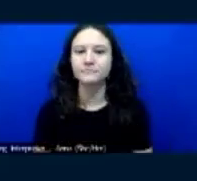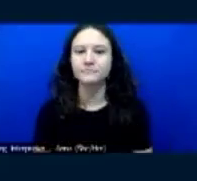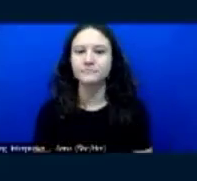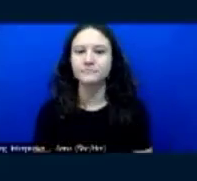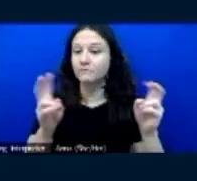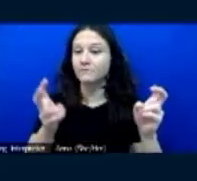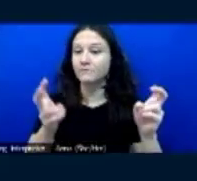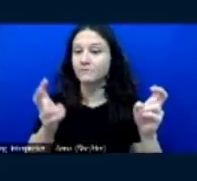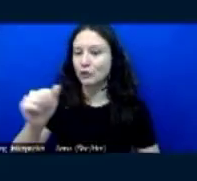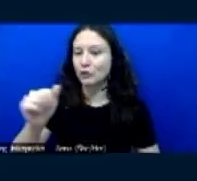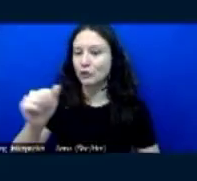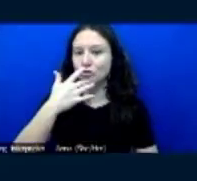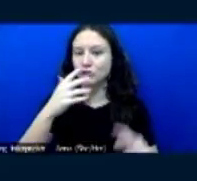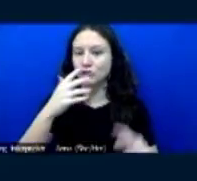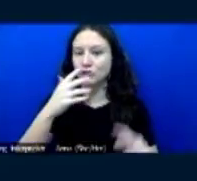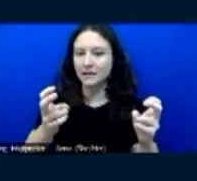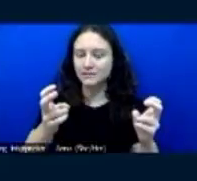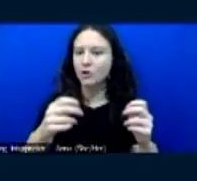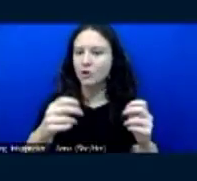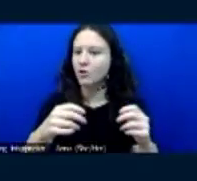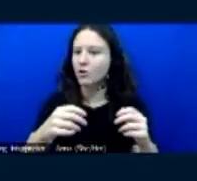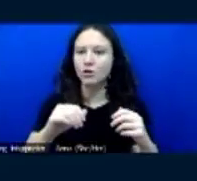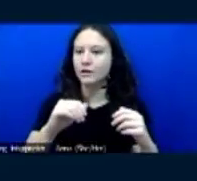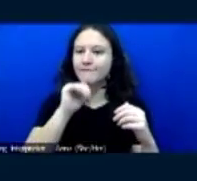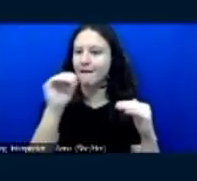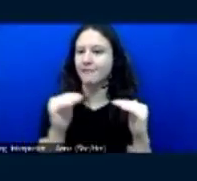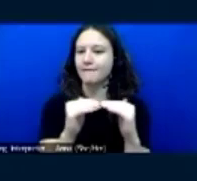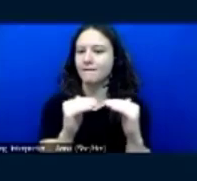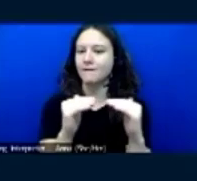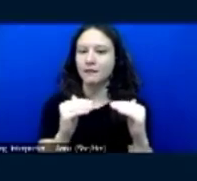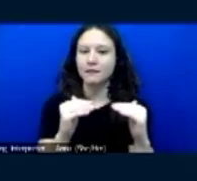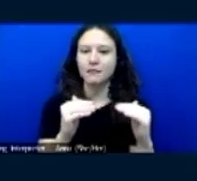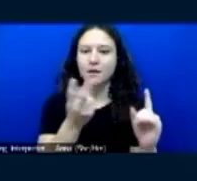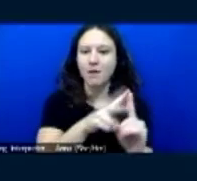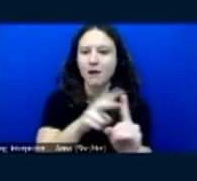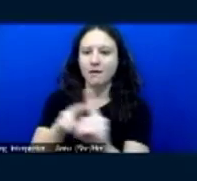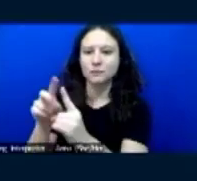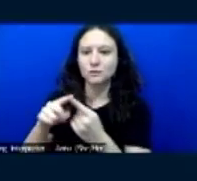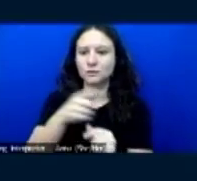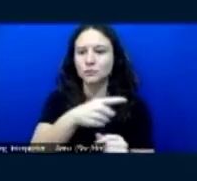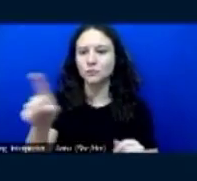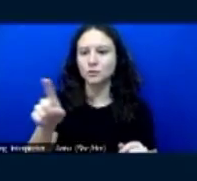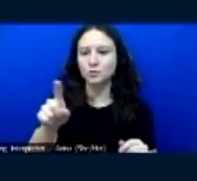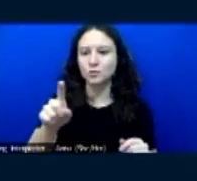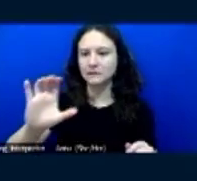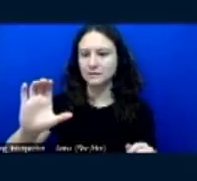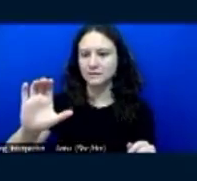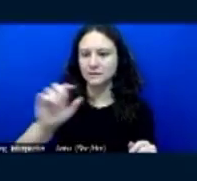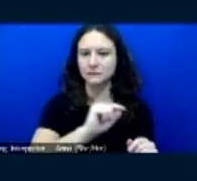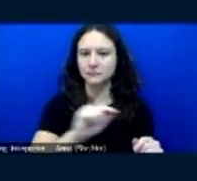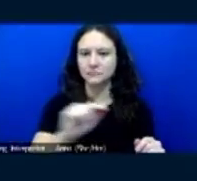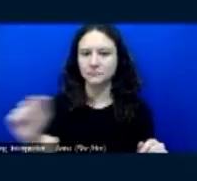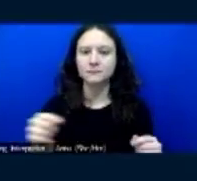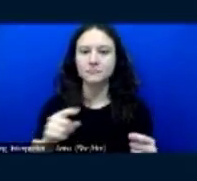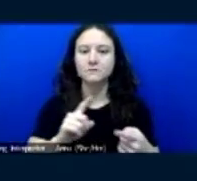are unevenly distributed across the ICs. Of course, funding rates across the ICs,